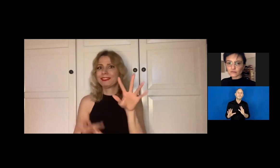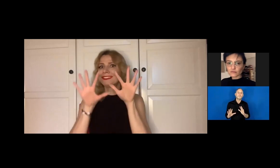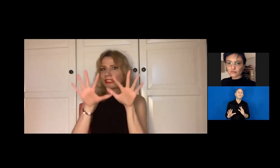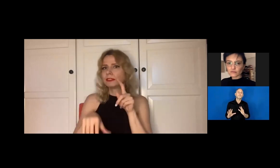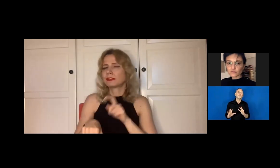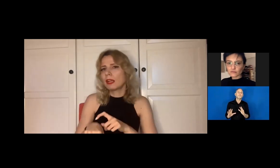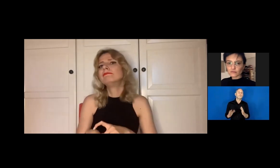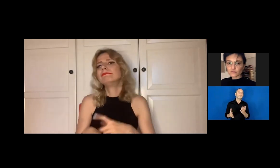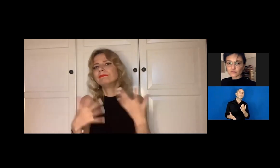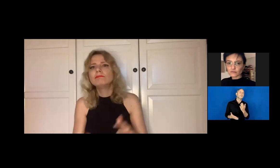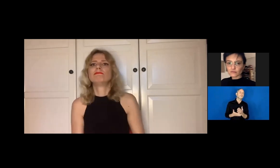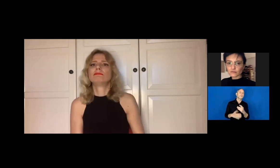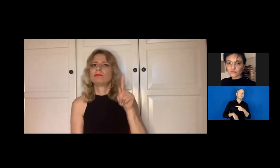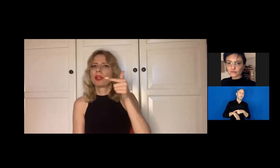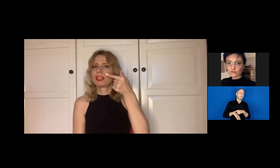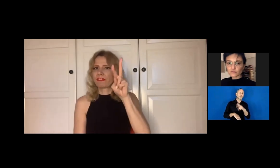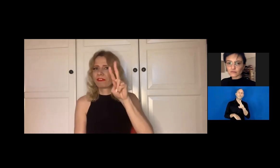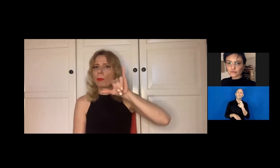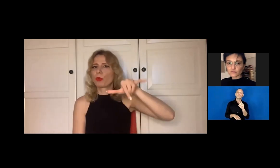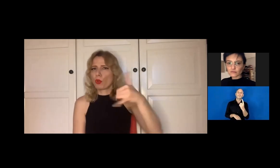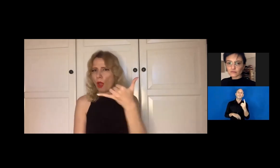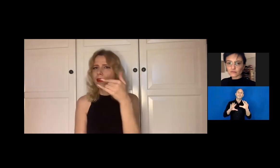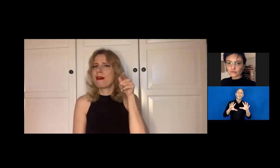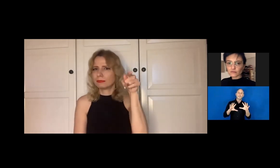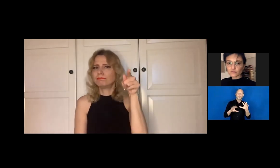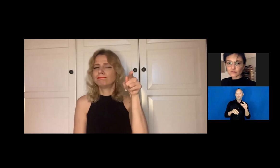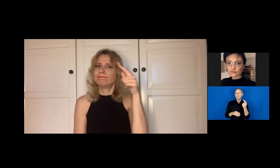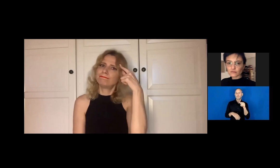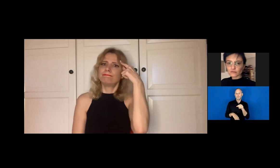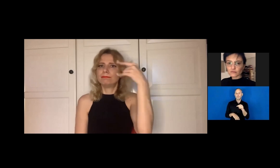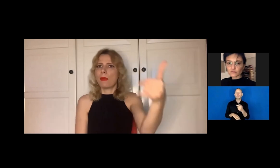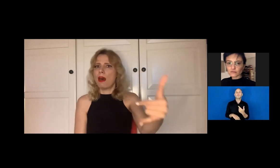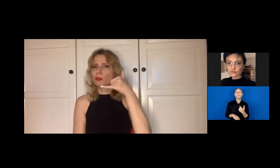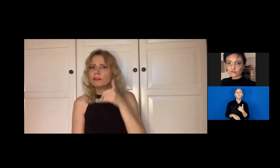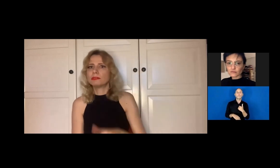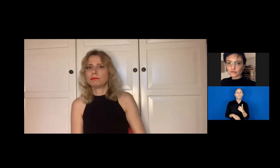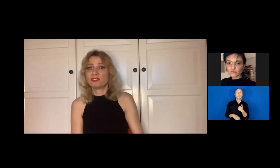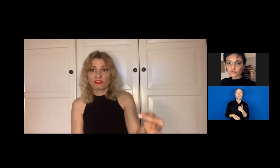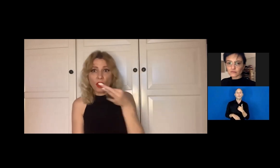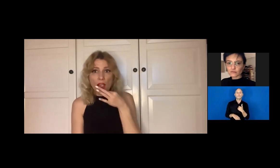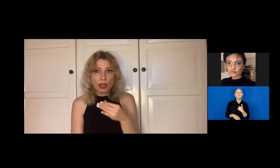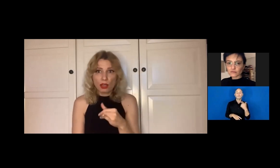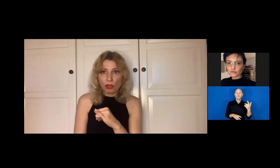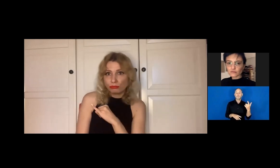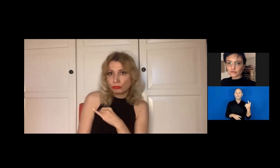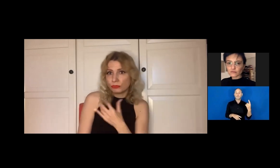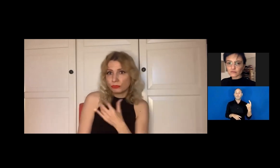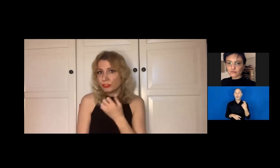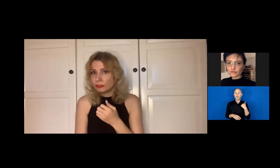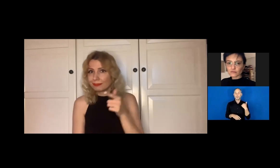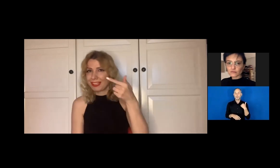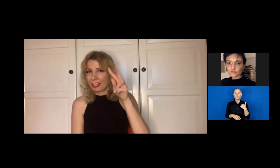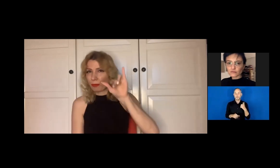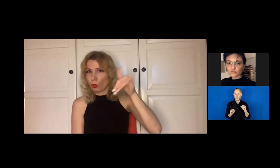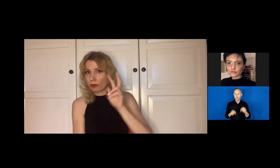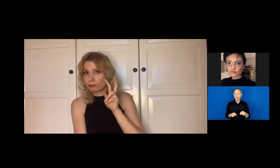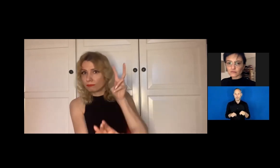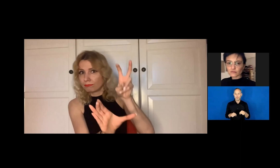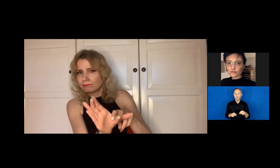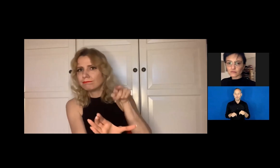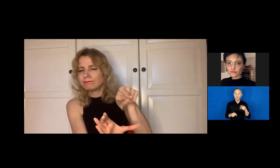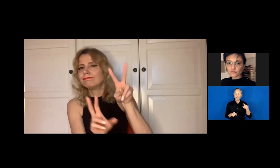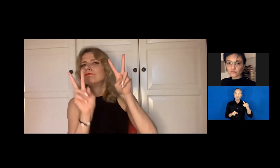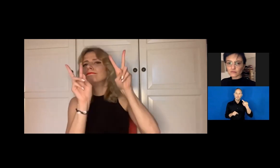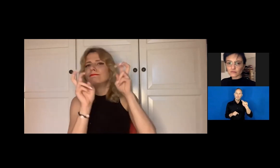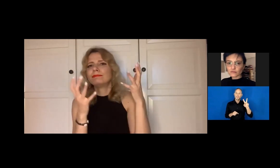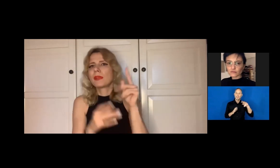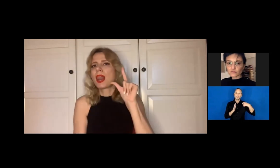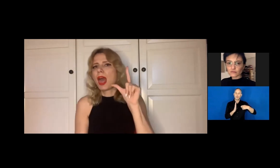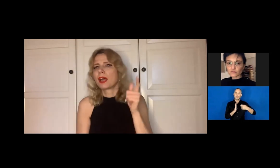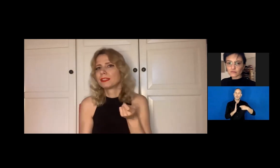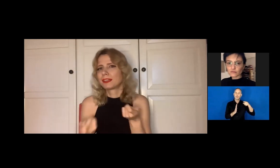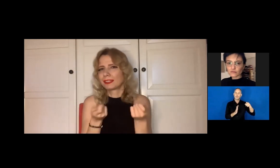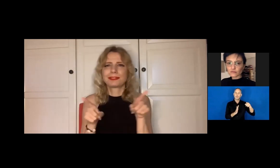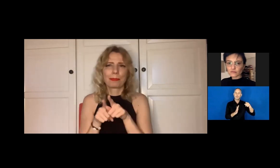And then in 2010, I got a call from the TV station asking me to join a certain show. And this show was called "Let's Dance".